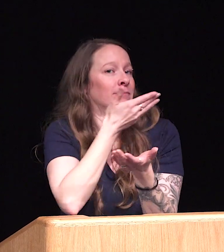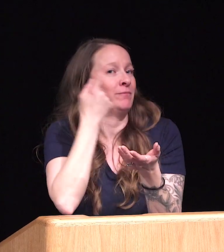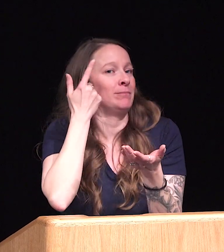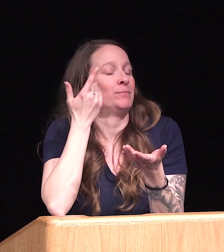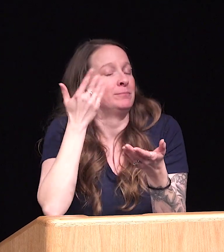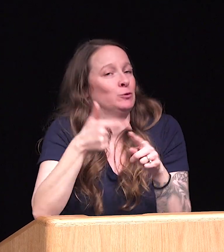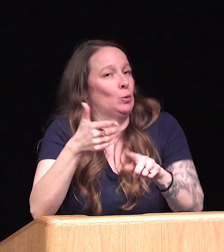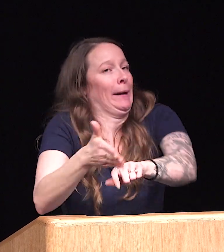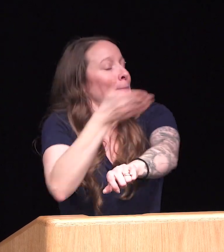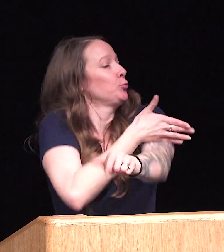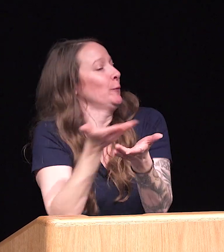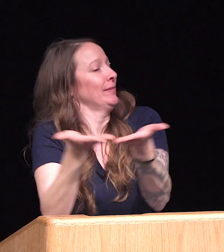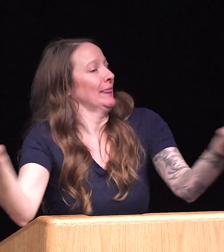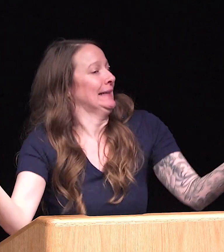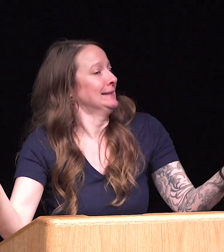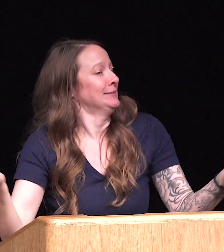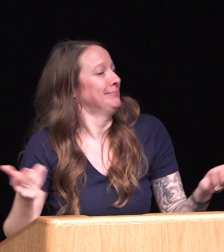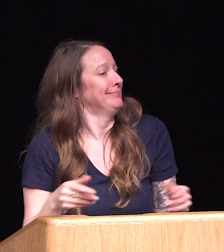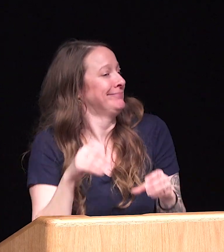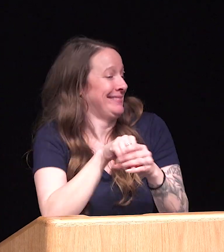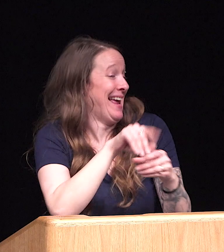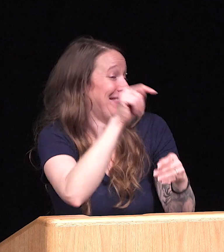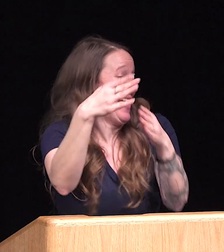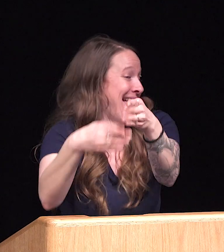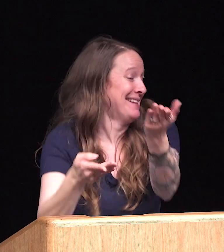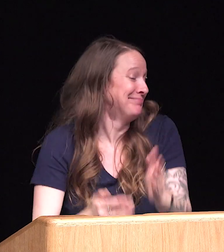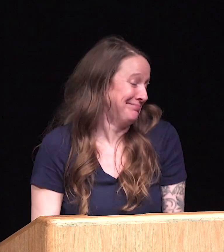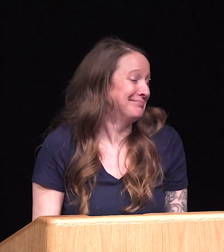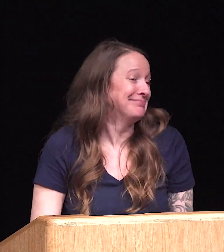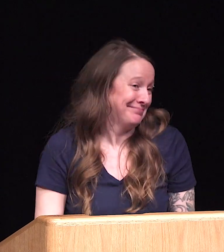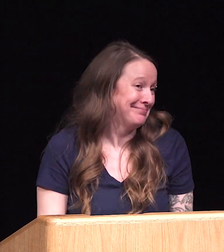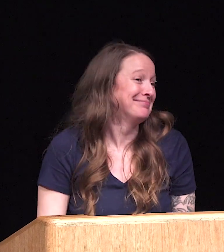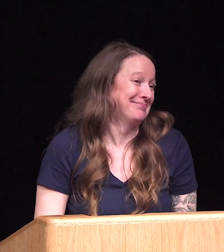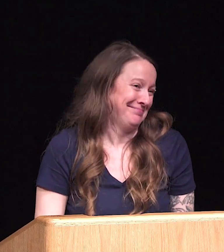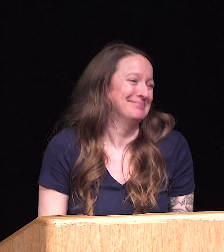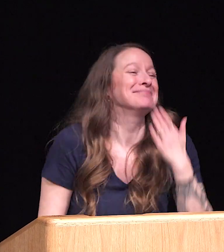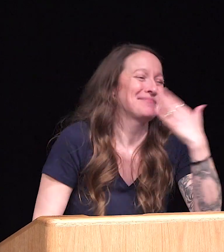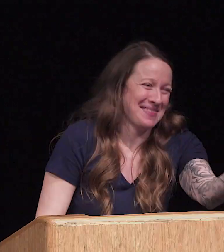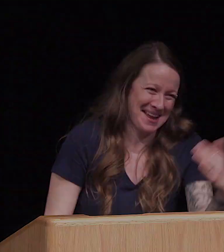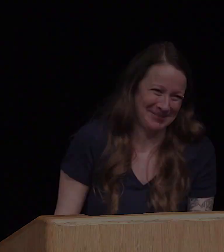to ensure that these situations are improved for the future Deaf people.